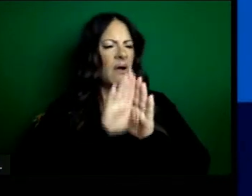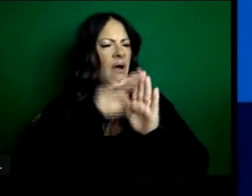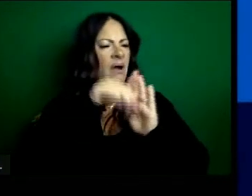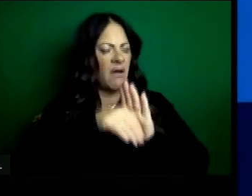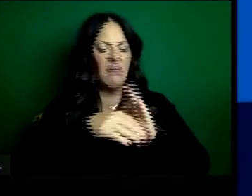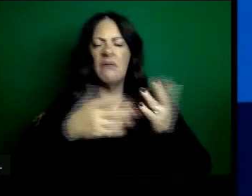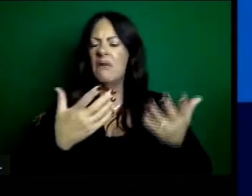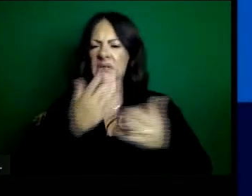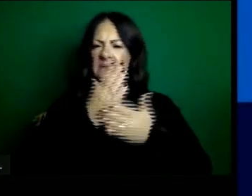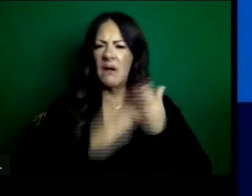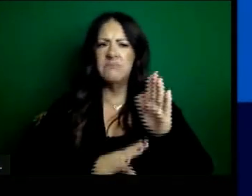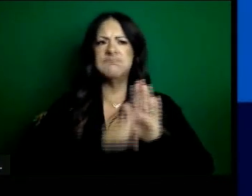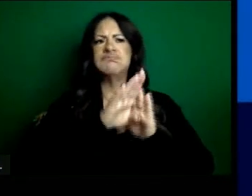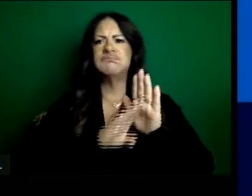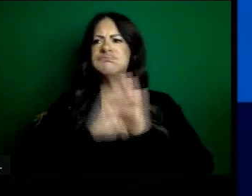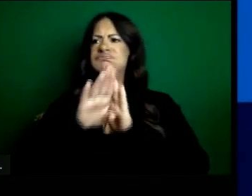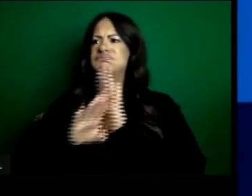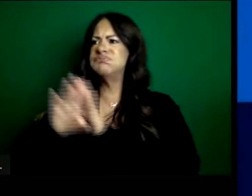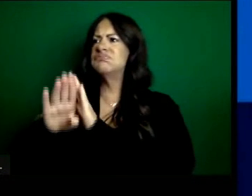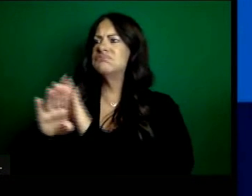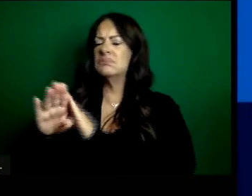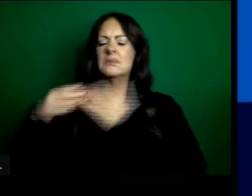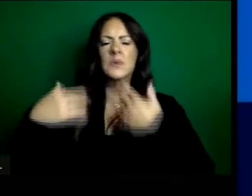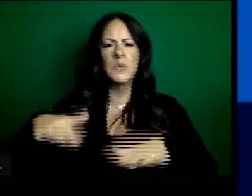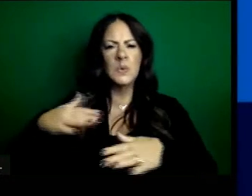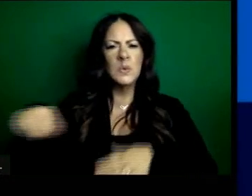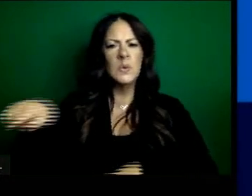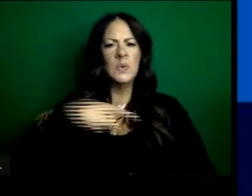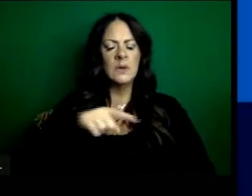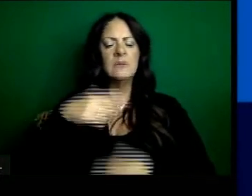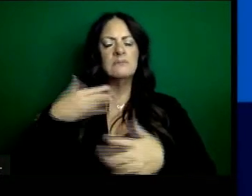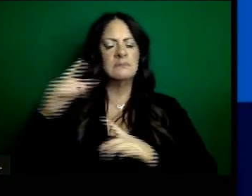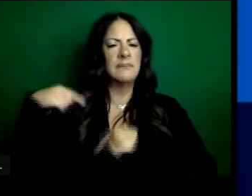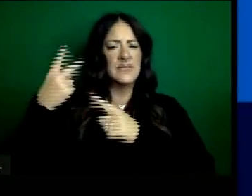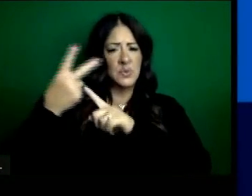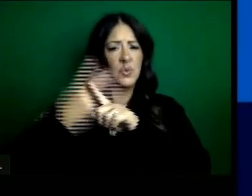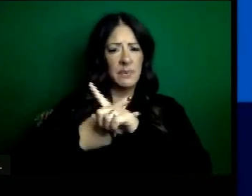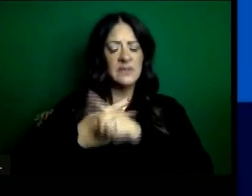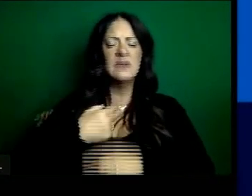TESTING, ABOUT CASE RATES AND WATCHING VARIOUS MOMENTS OF THE LAST MANY MONTHS WHEN WE HAD